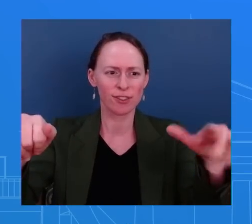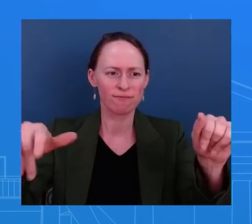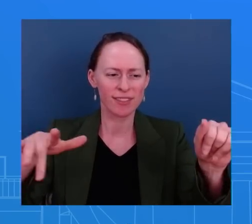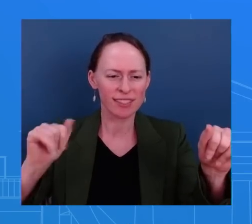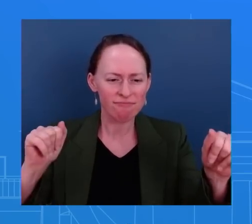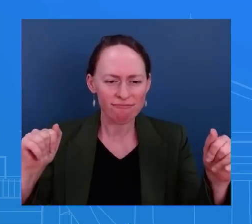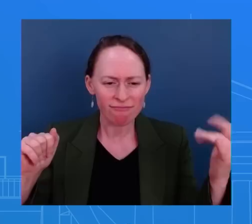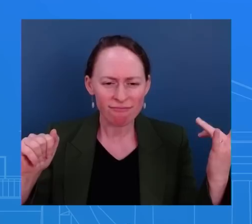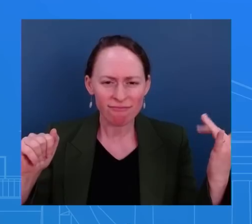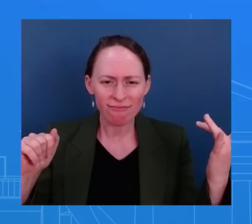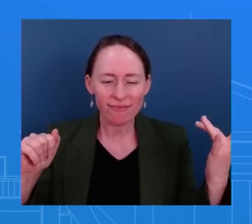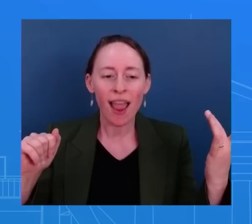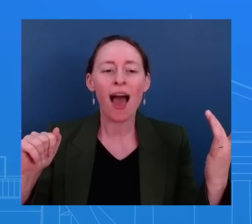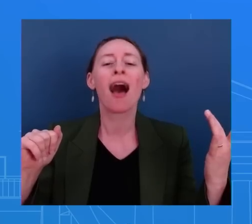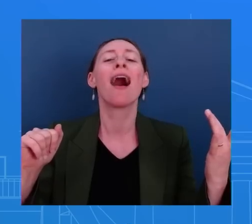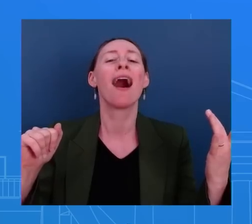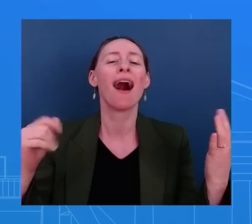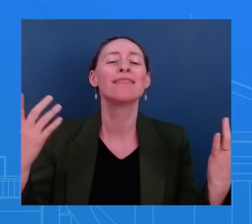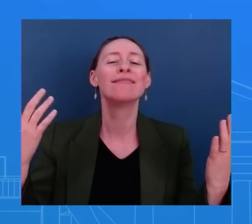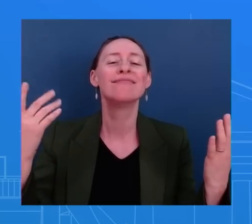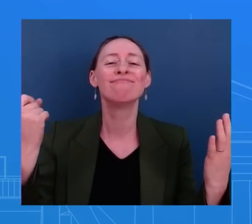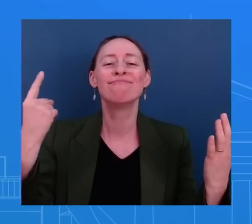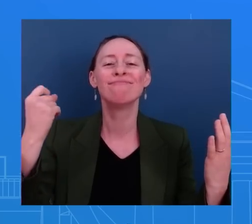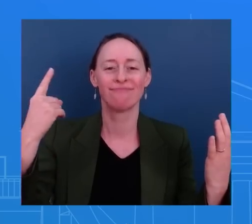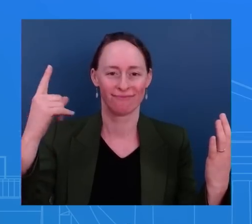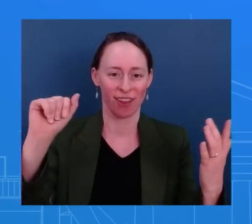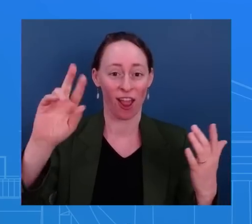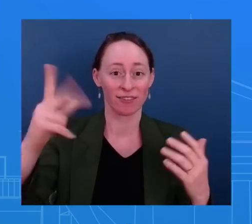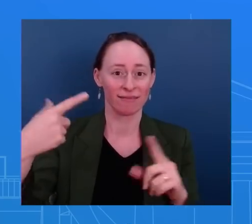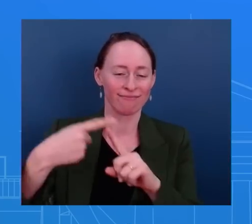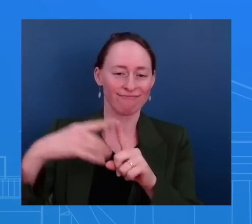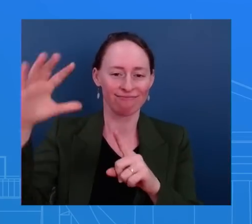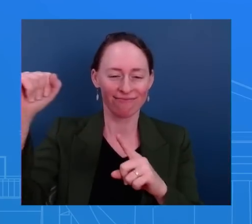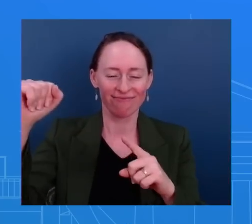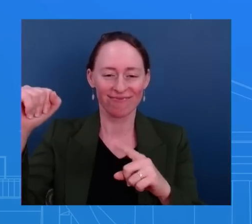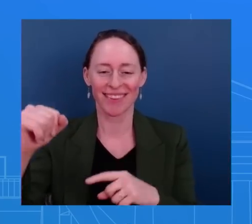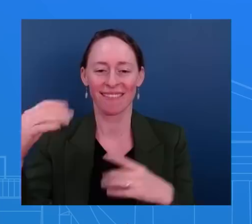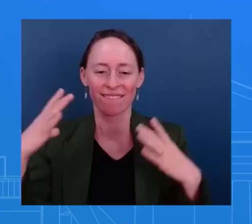Okay. A couple of things for you at the top -- what you all can expect this week.